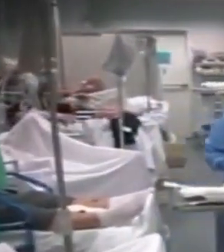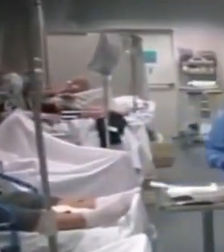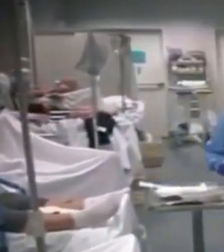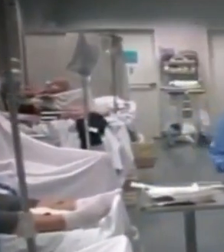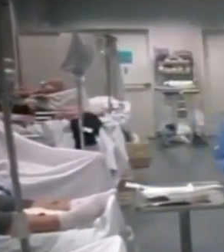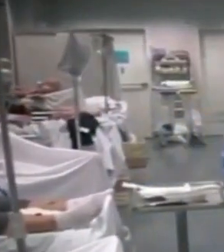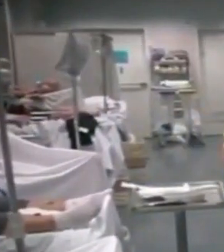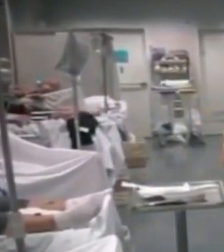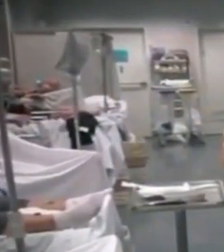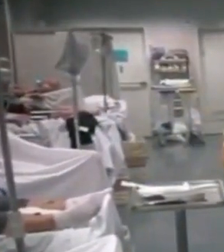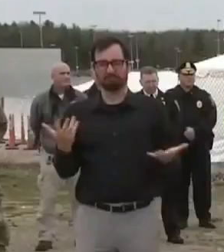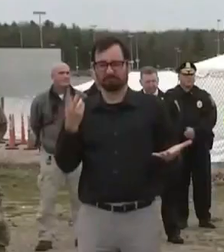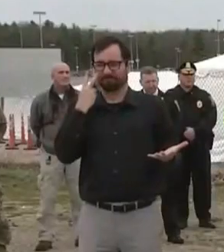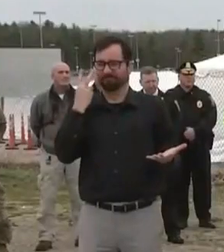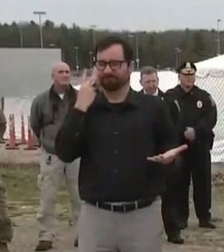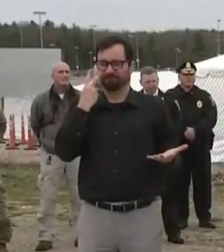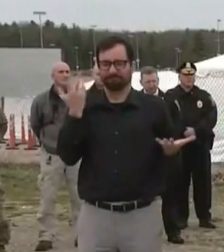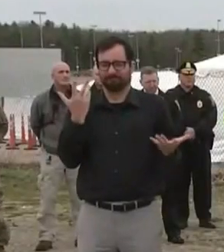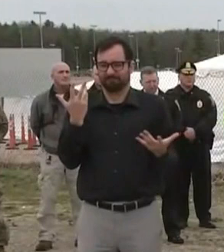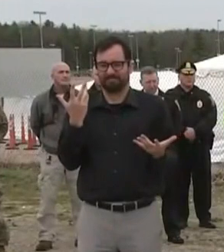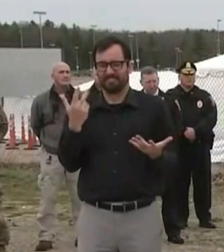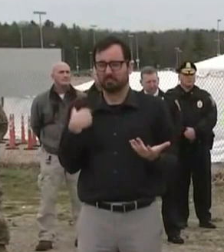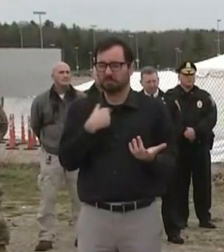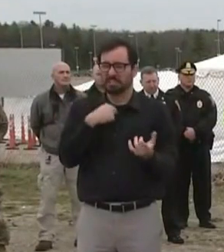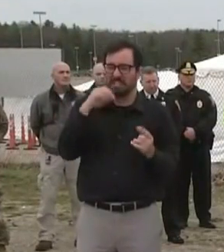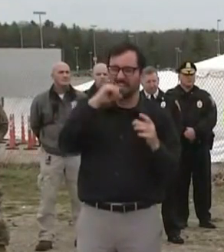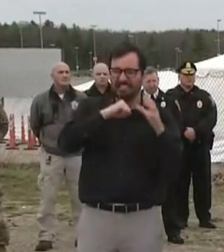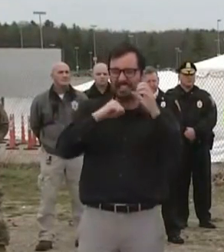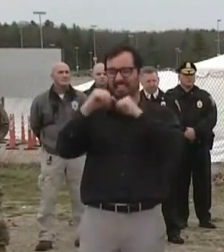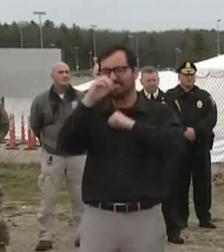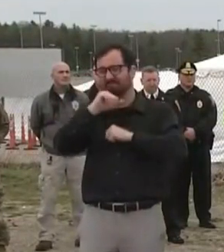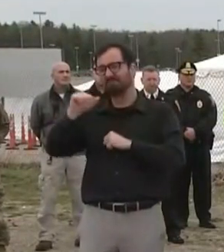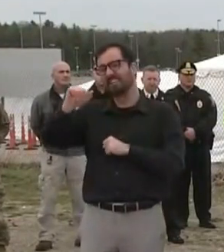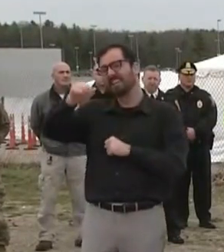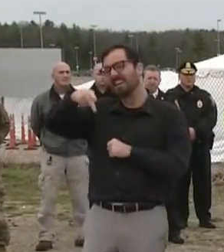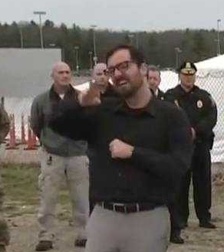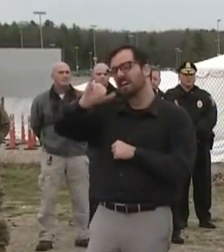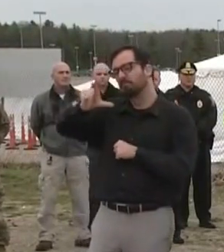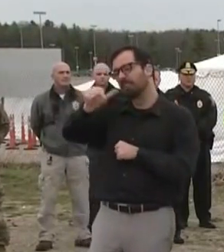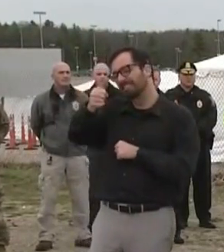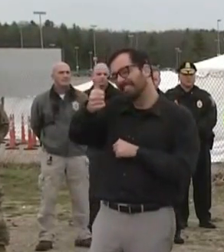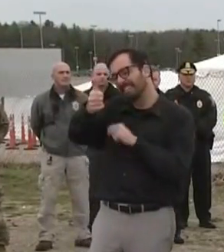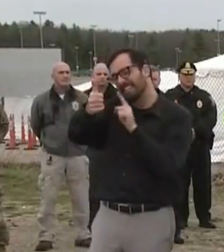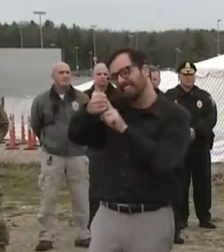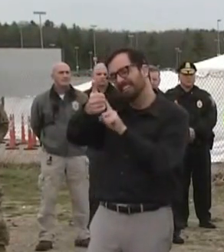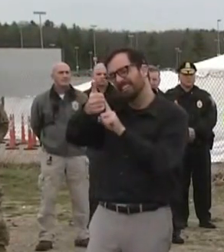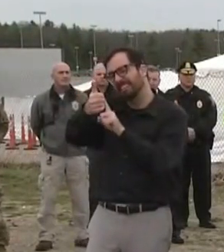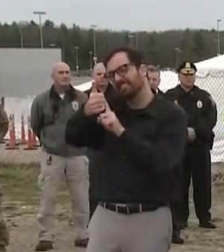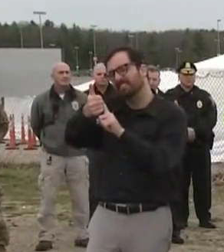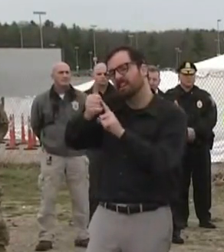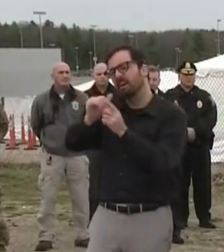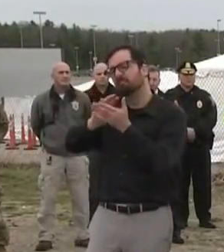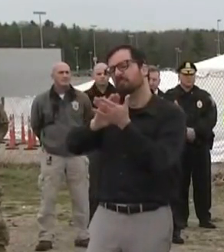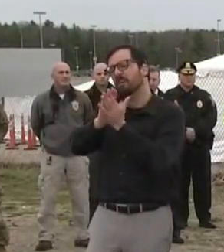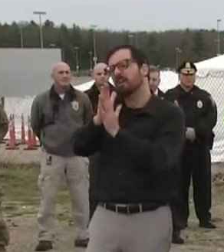WE DON'T BELIEVE THIS IS THE LAST SHIPMENT. WE EXPECT ADDITIONAL VENTILATORS. THE GOVERNOR UPDATED THE STATE'S TIME TIME FOR THE